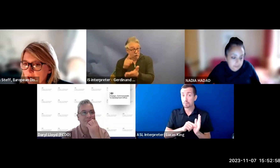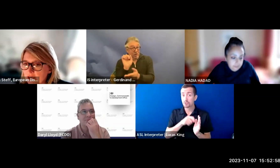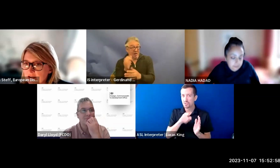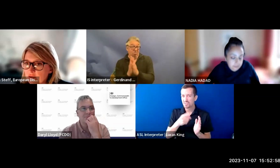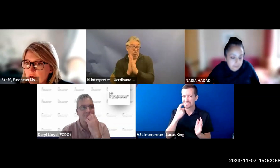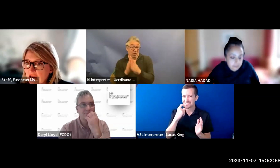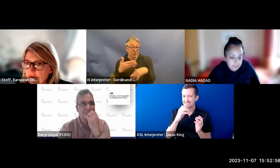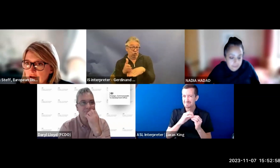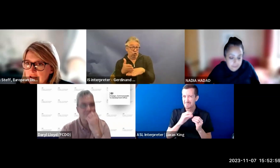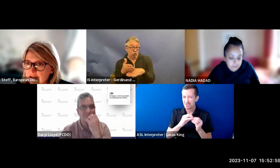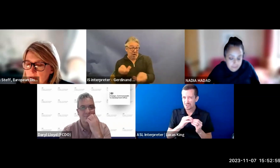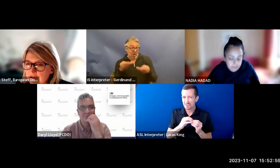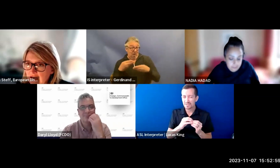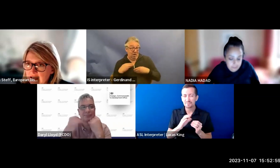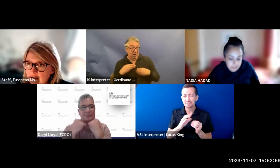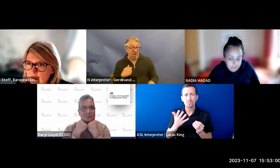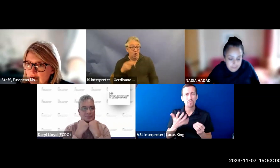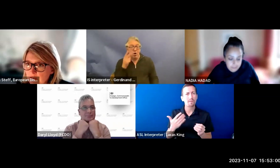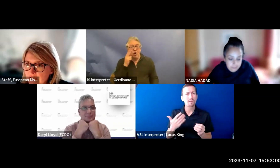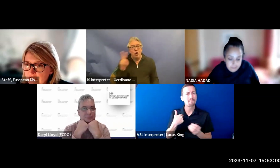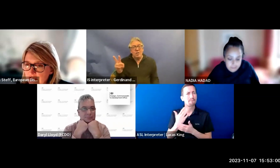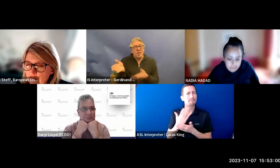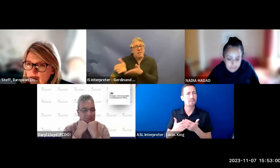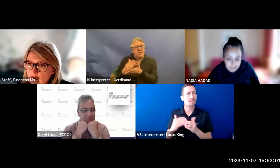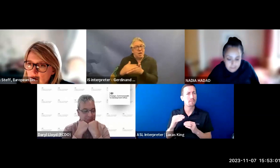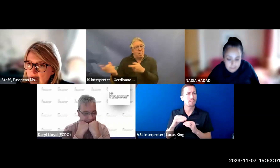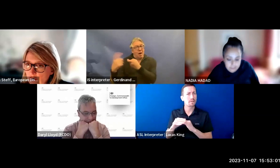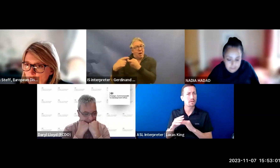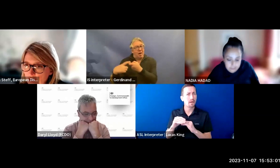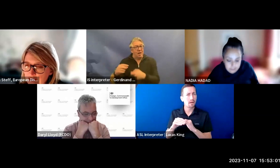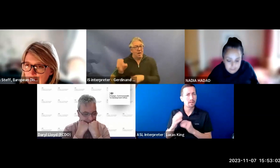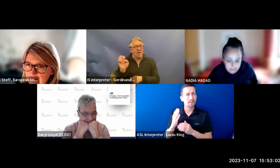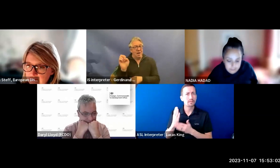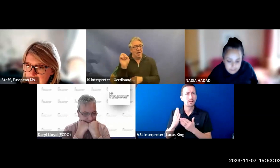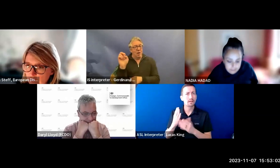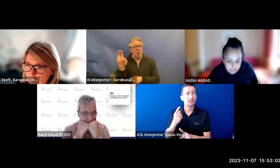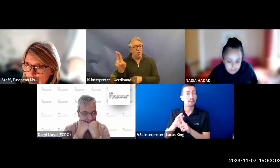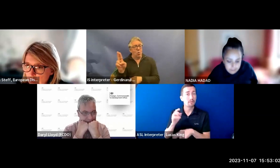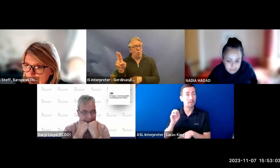We have already some guidance notes from the EU and FCDO,